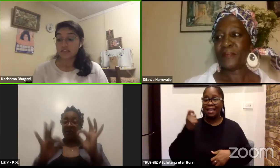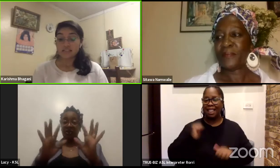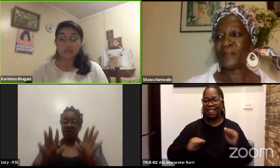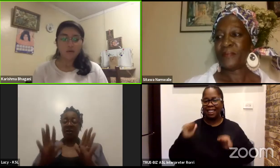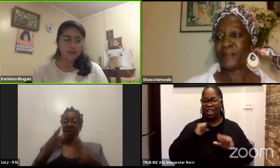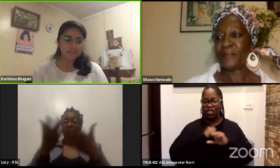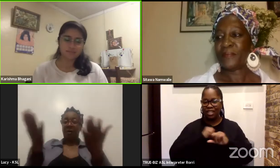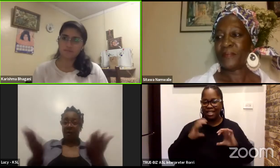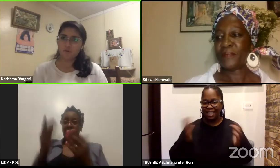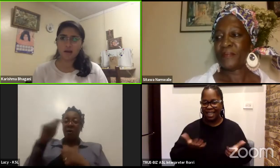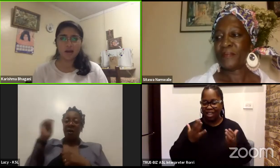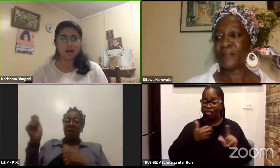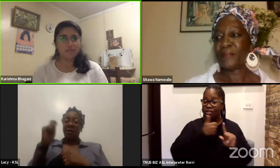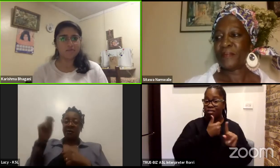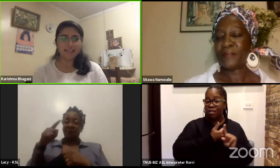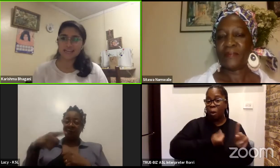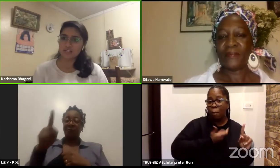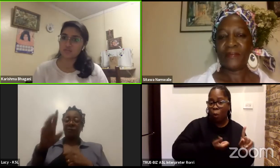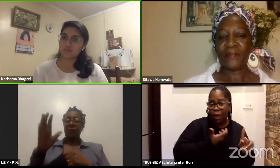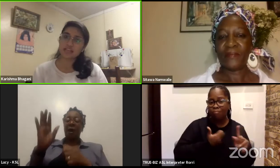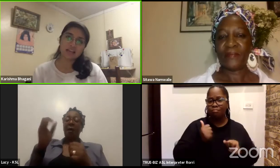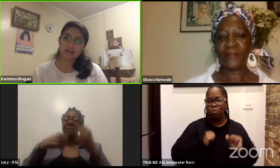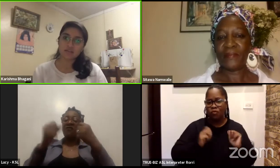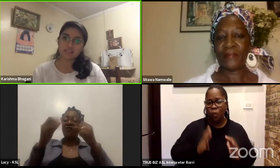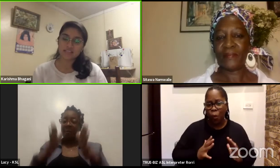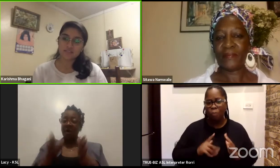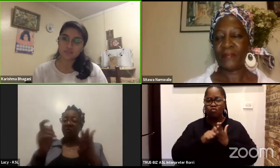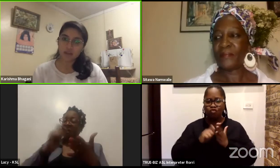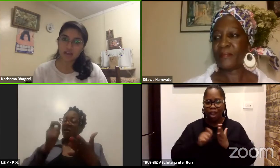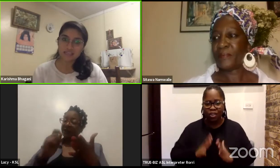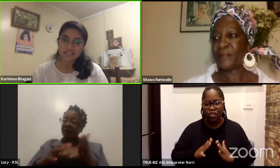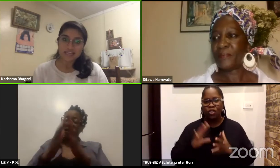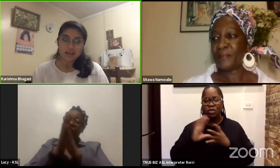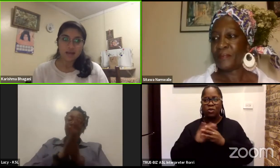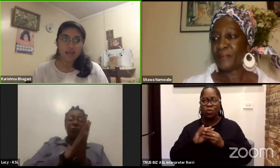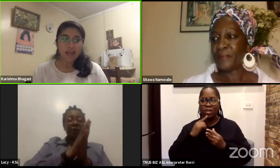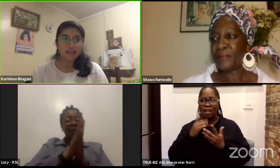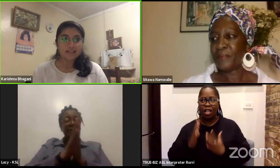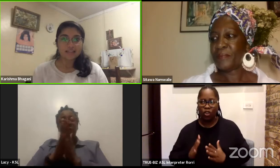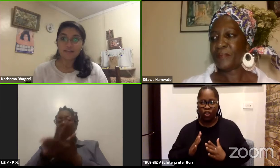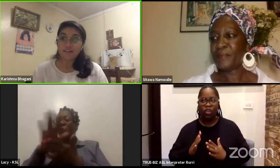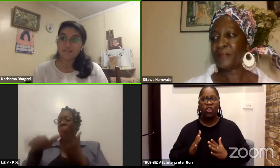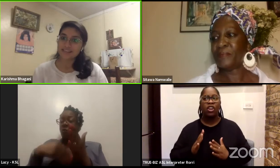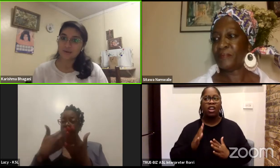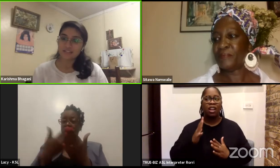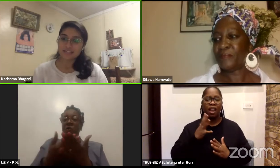is a poetic, a performer, a writer, a storyteller in all sense of the word, and a fun fact about her